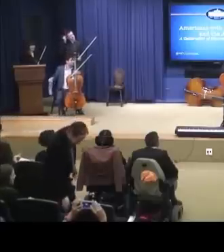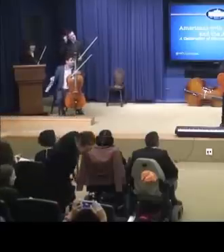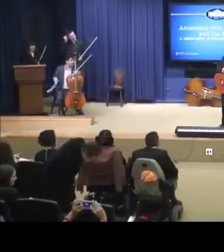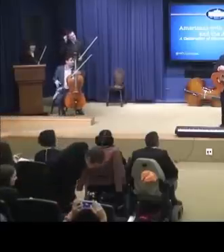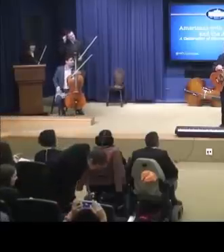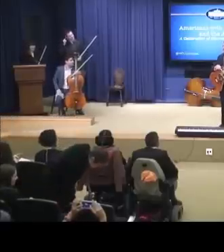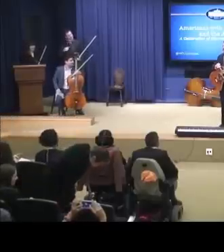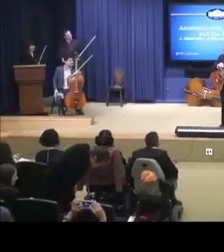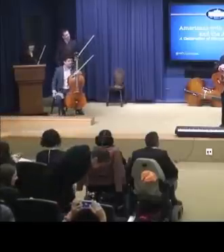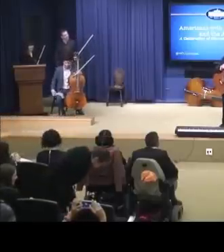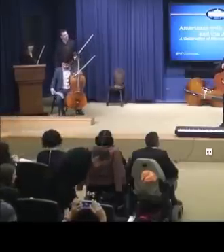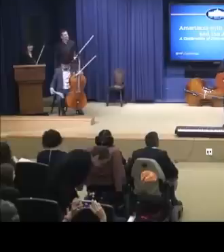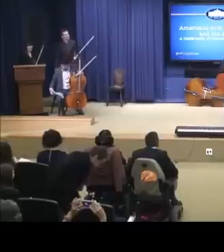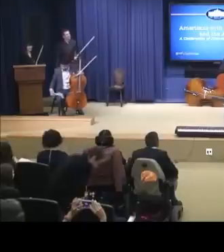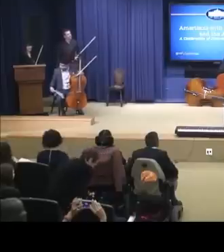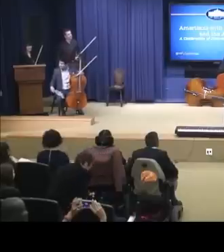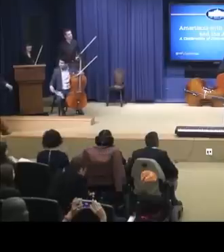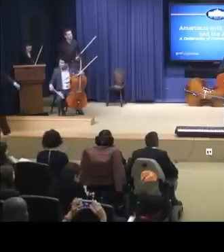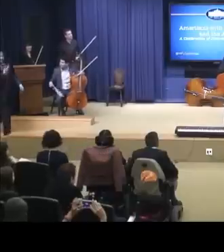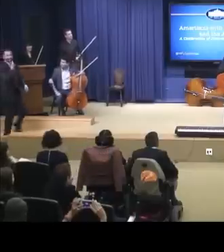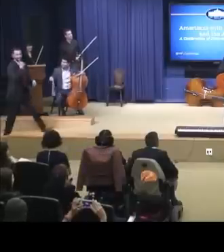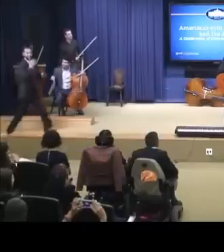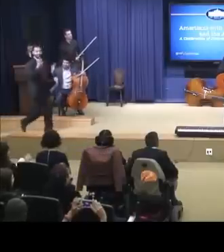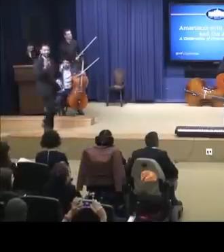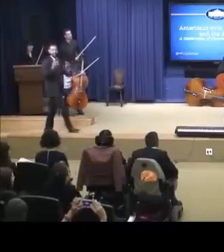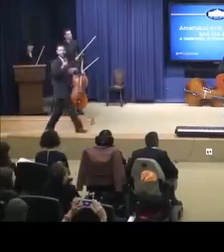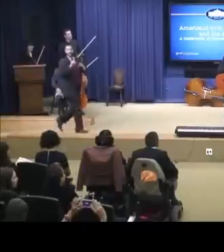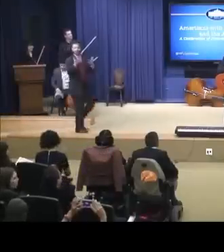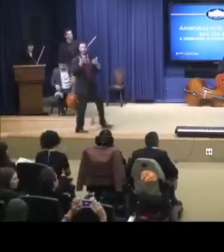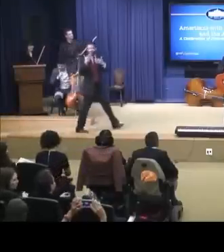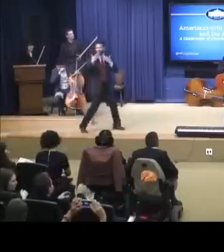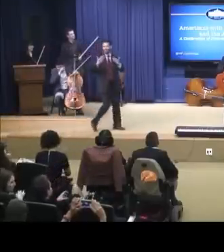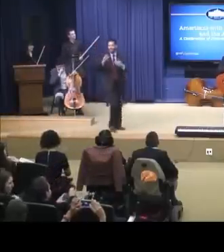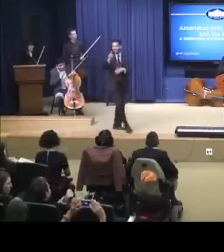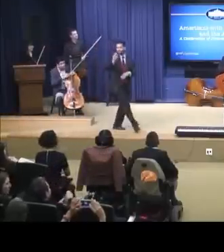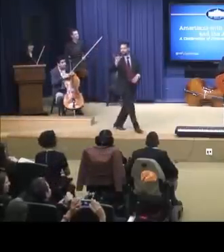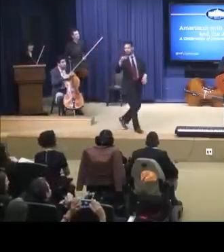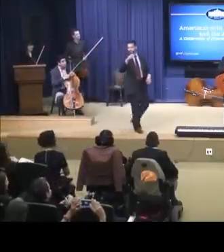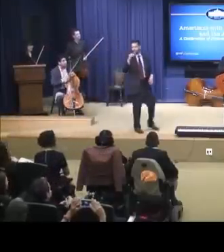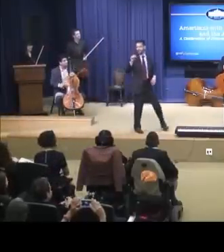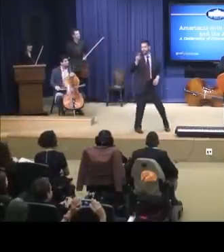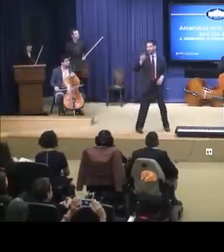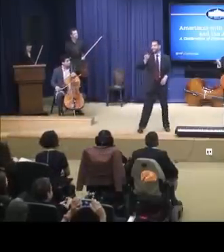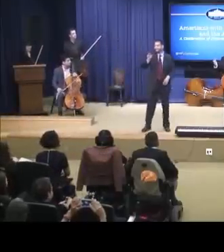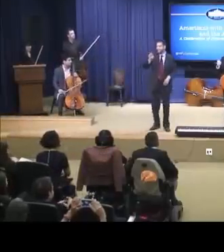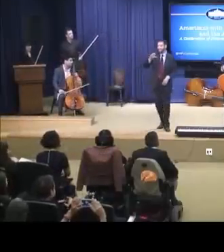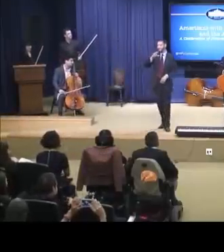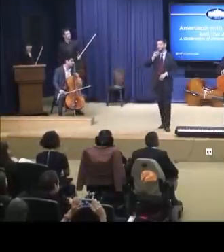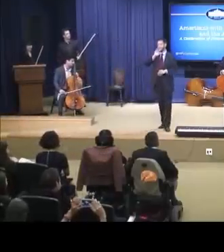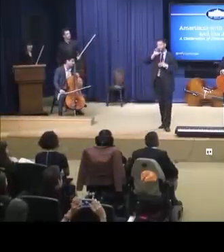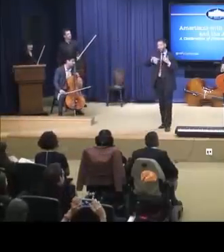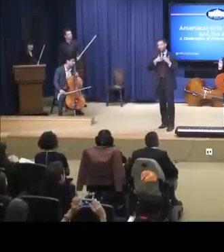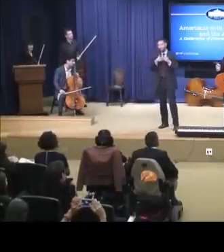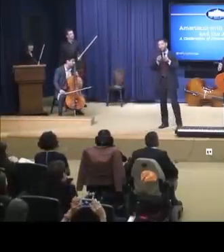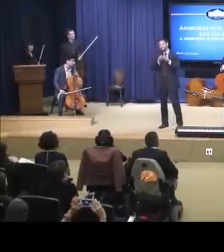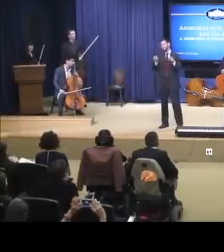Um… So, I’d just like to thank, uh. Roy and Valarie, and the whole panel for speaking so eloquently.